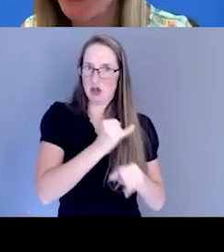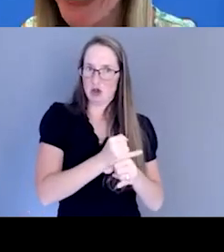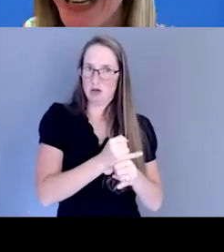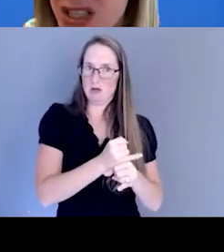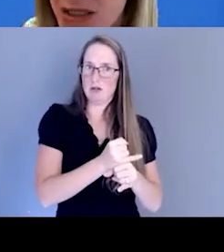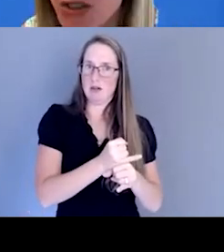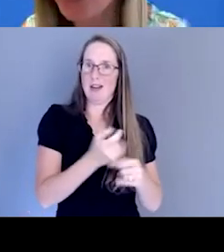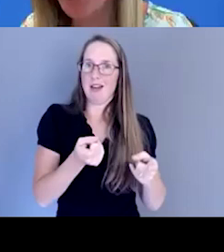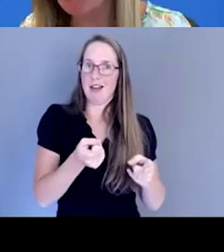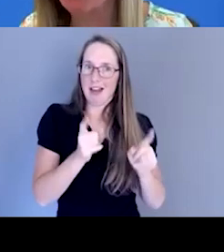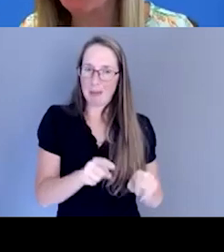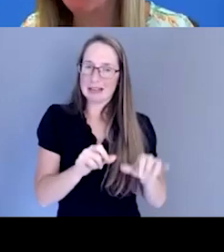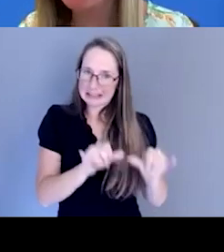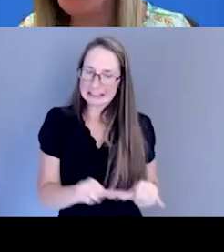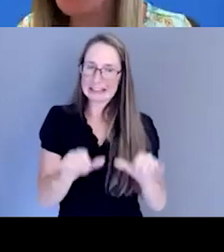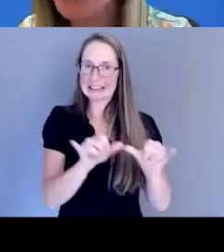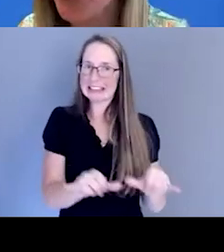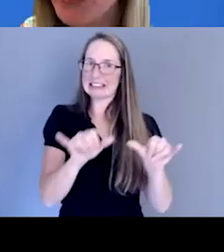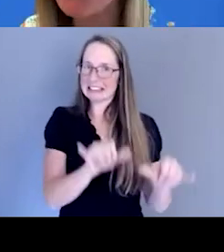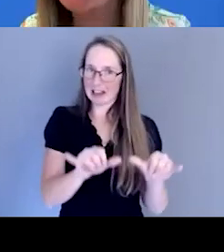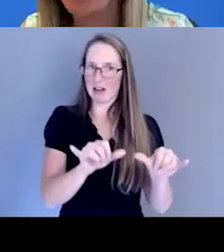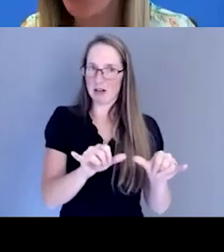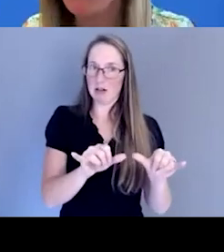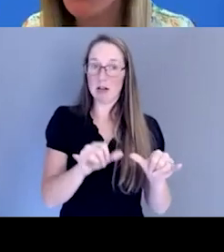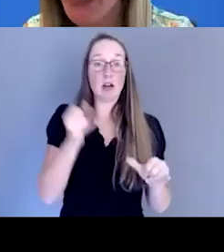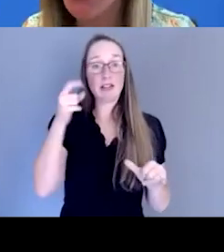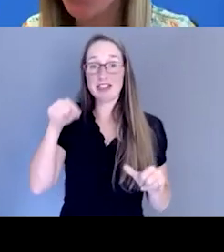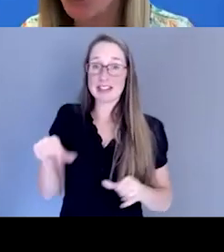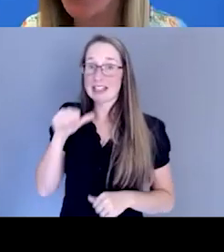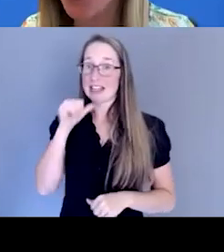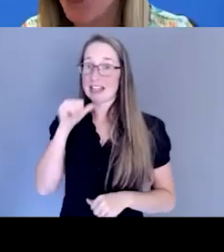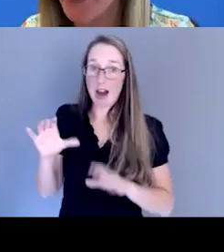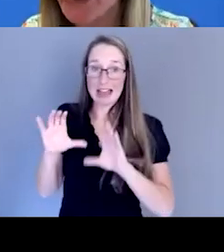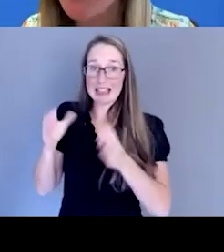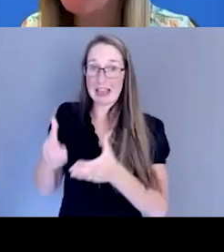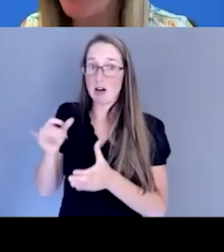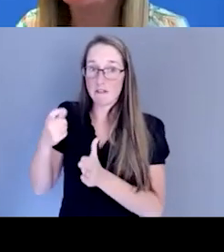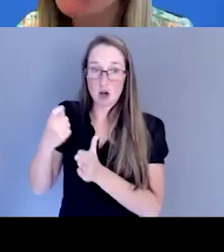a consistent basis because this is not a category of cost that was